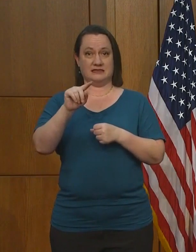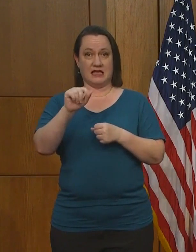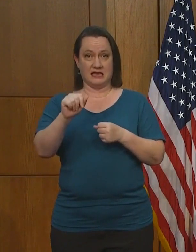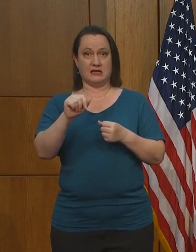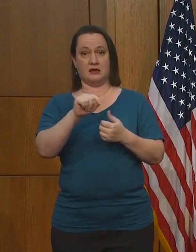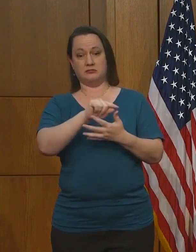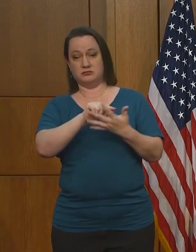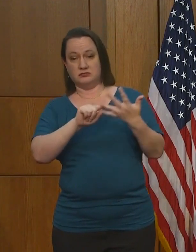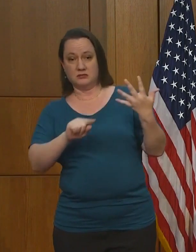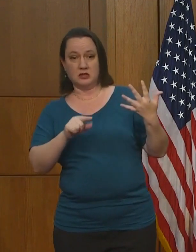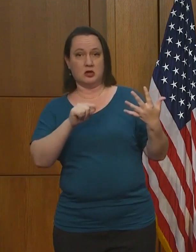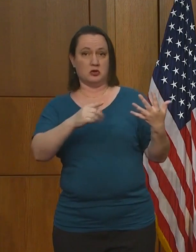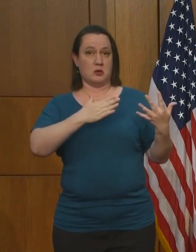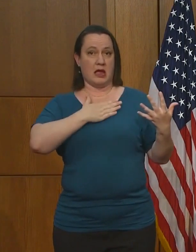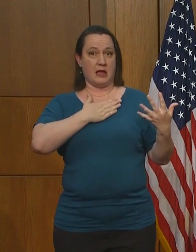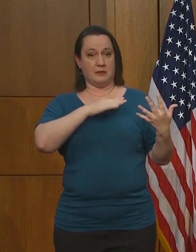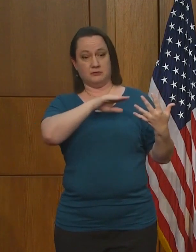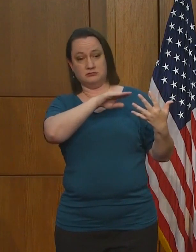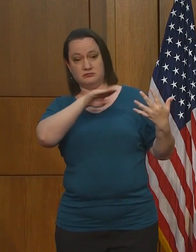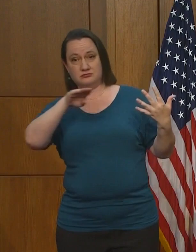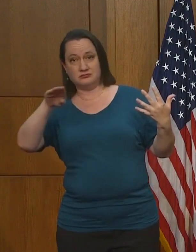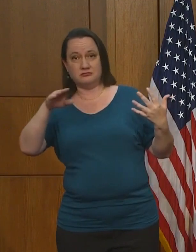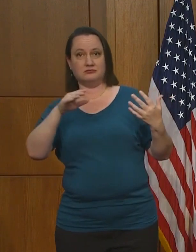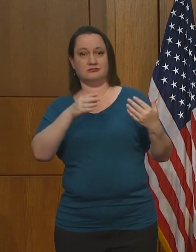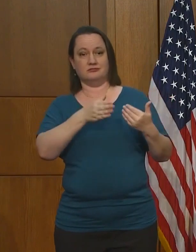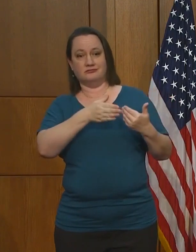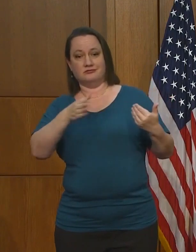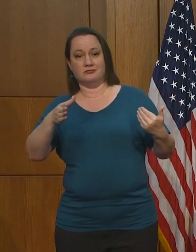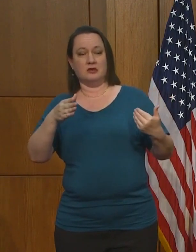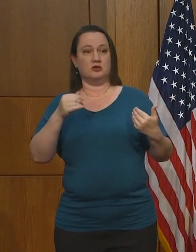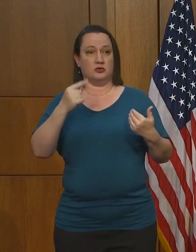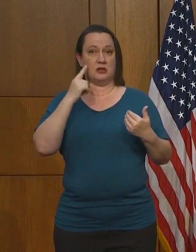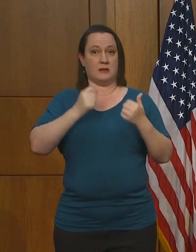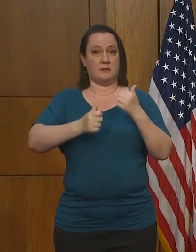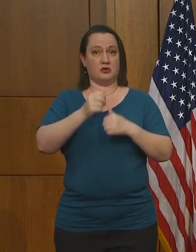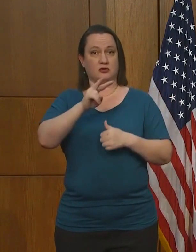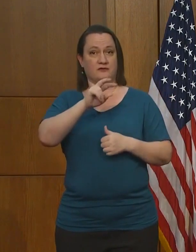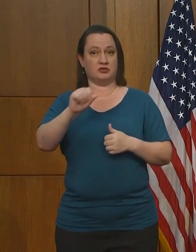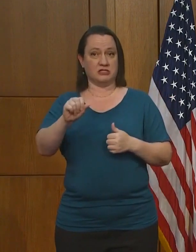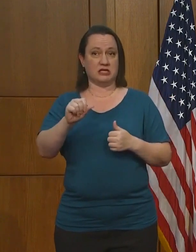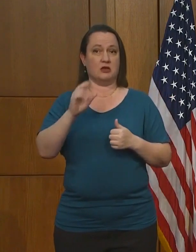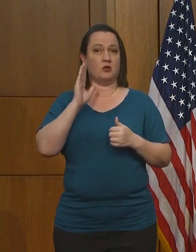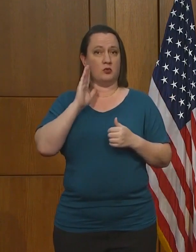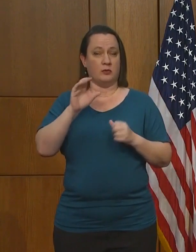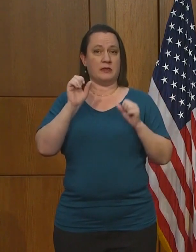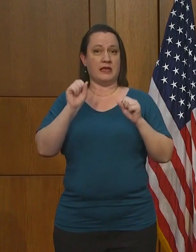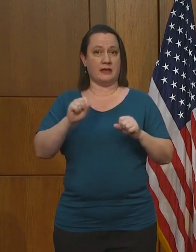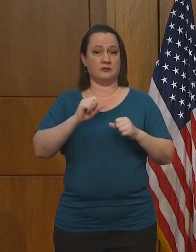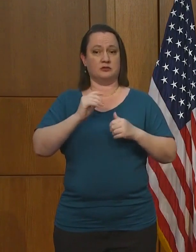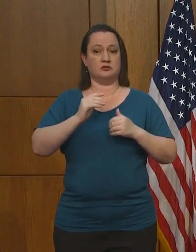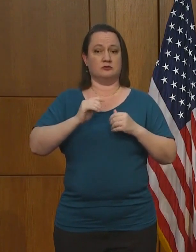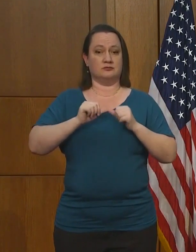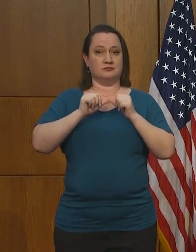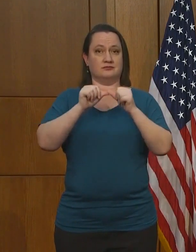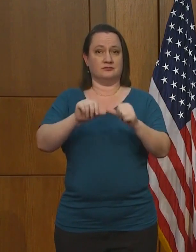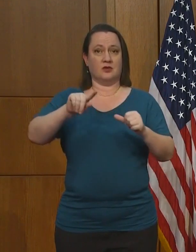THE LATEST STATISTICS ARE TRENDING AND DO YOU BELIEVE THAT THE VIRGINIA WILL BE ABLE